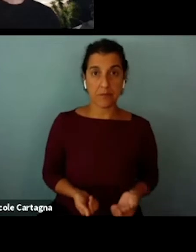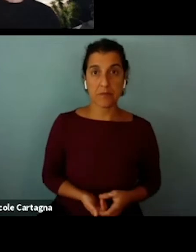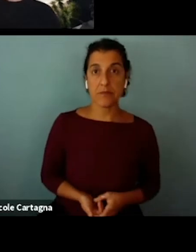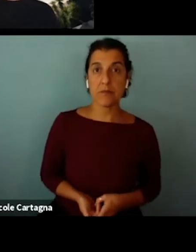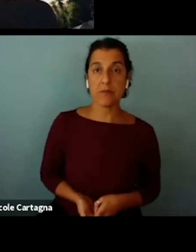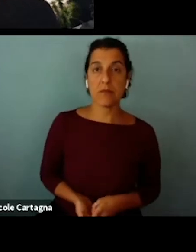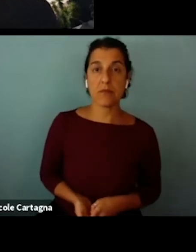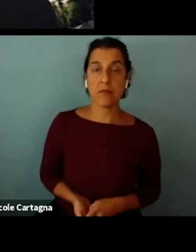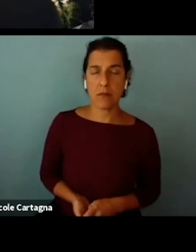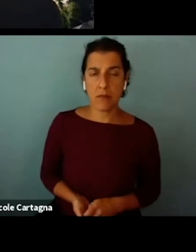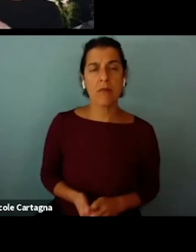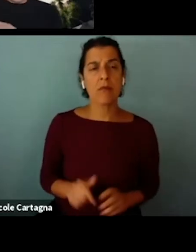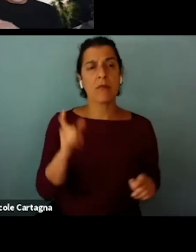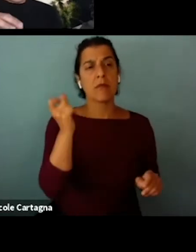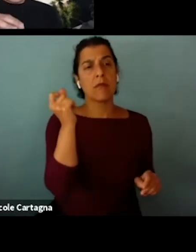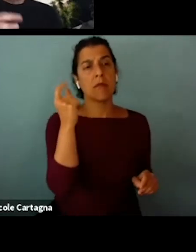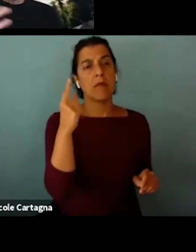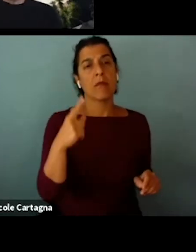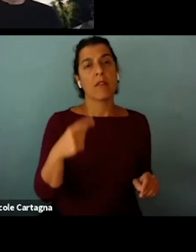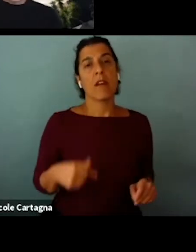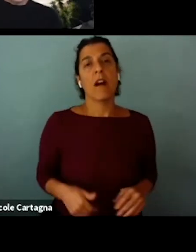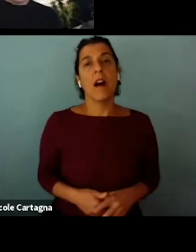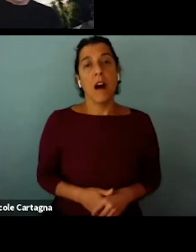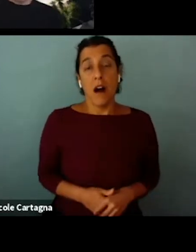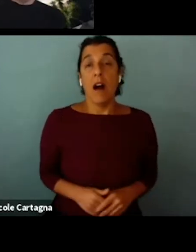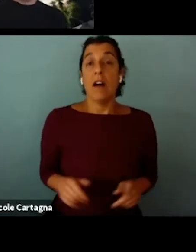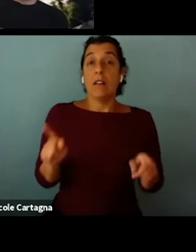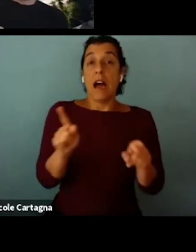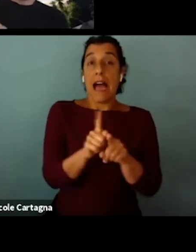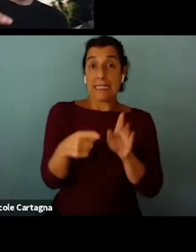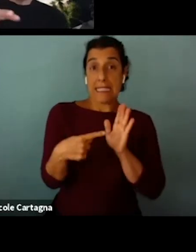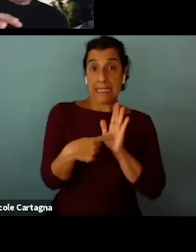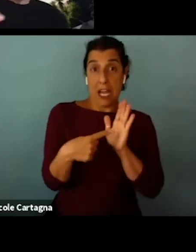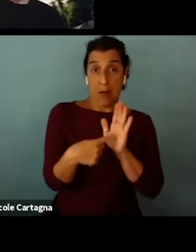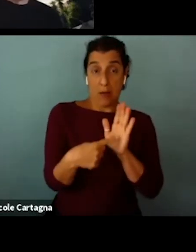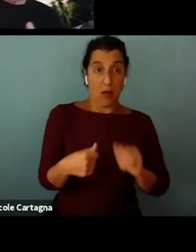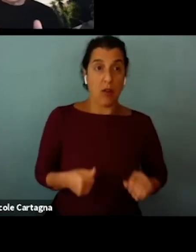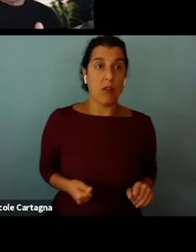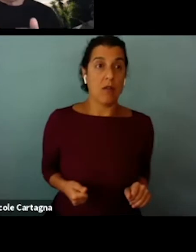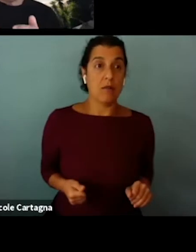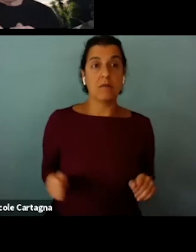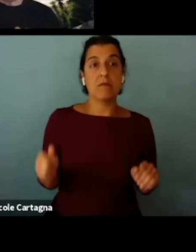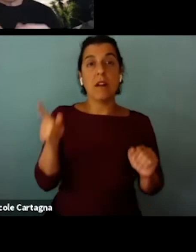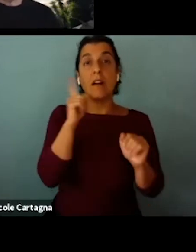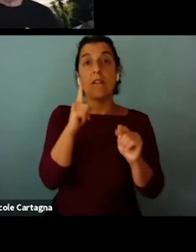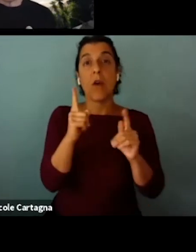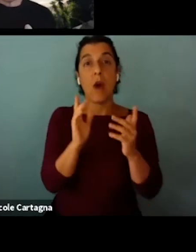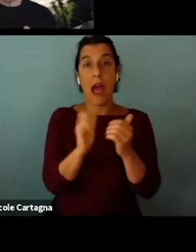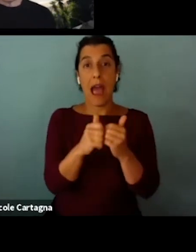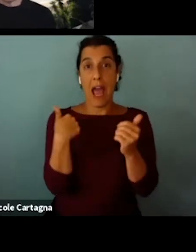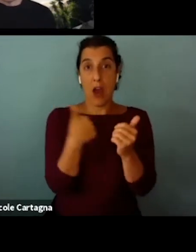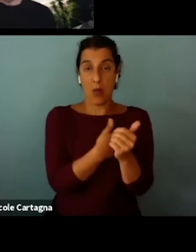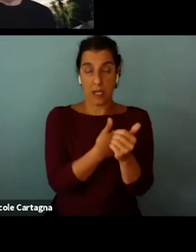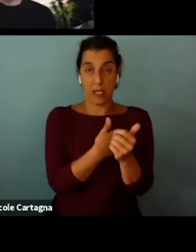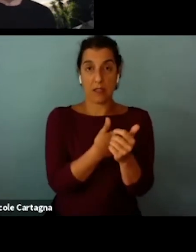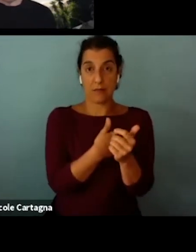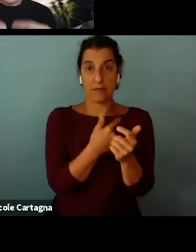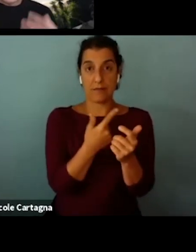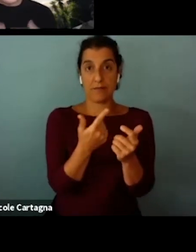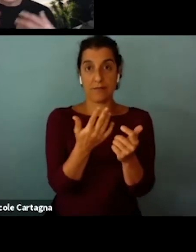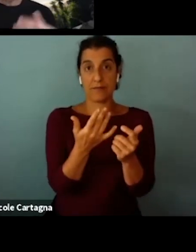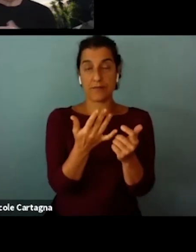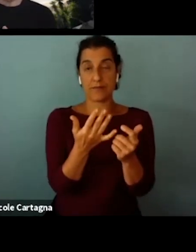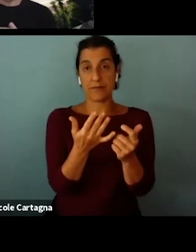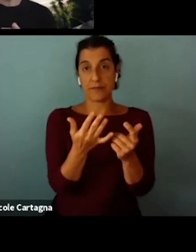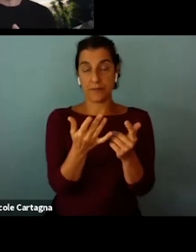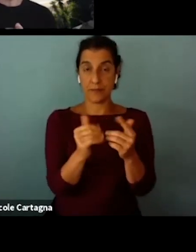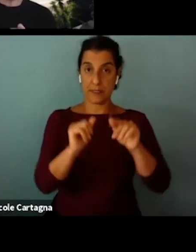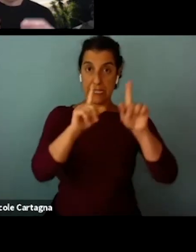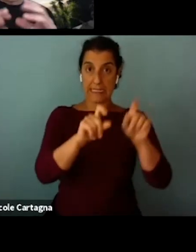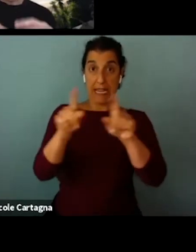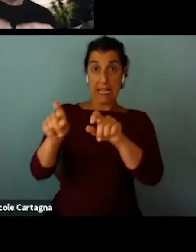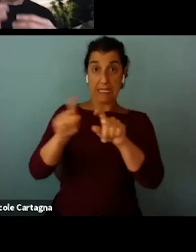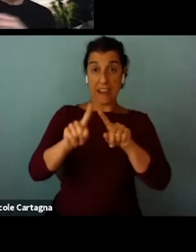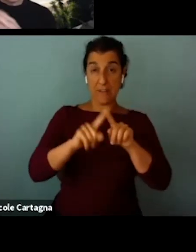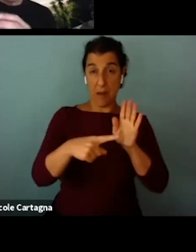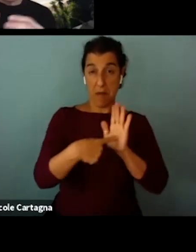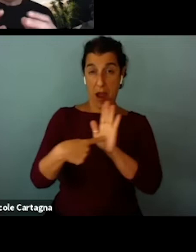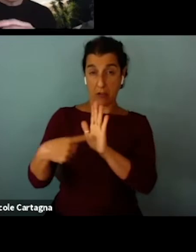now as an example for how we put the the test different models um for one of the i'll give an